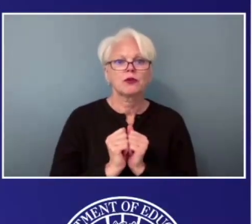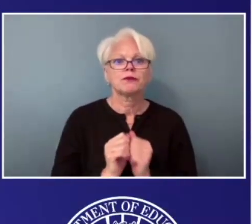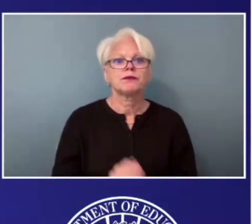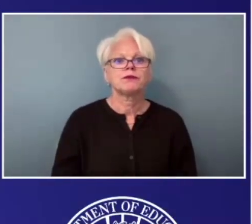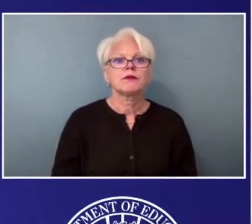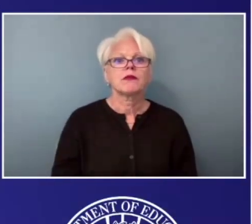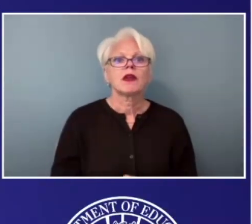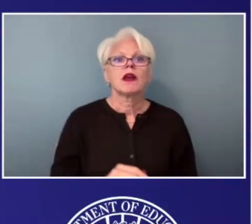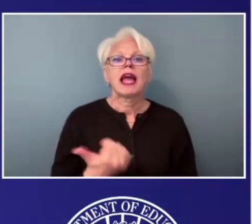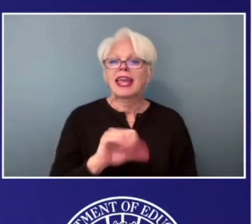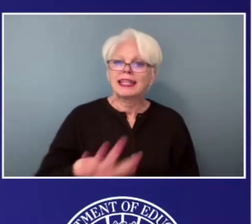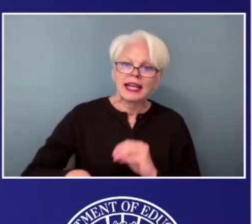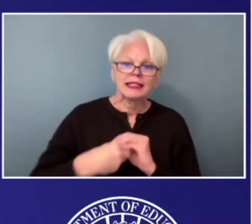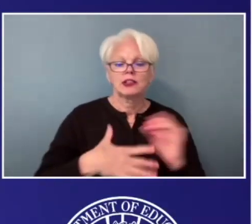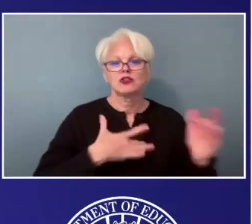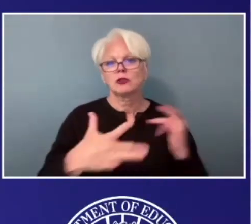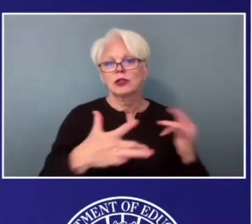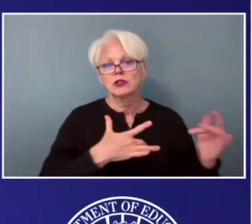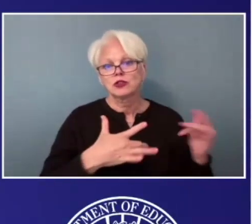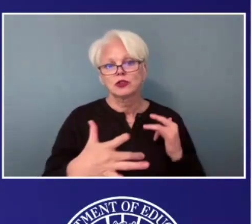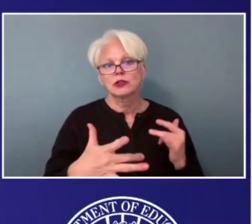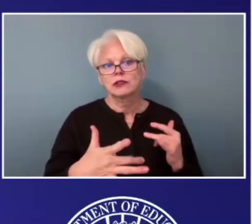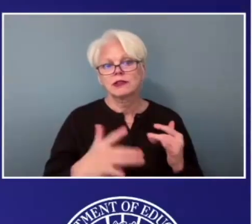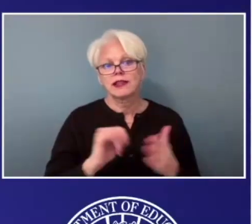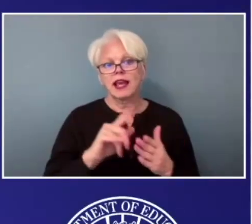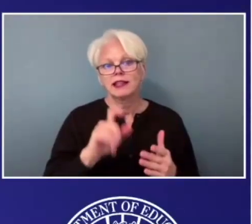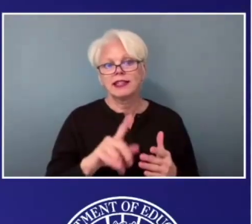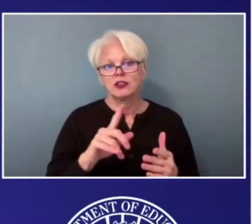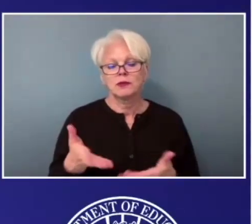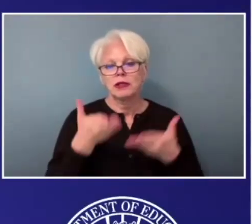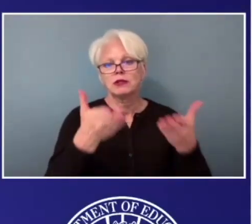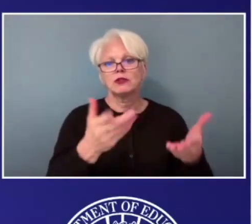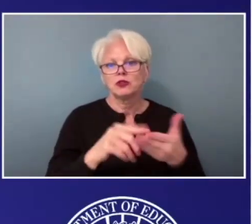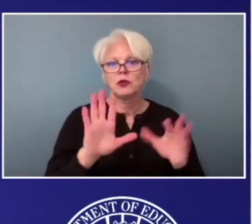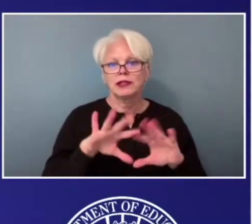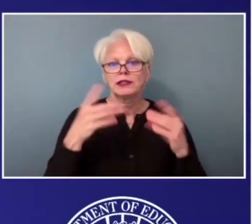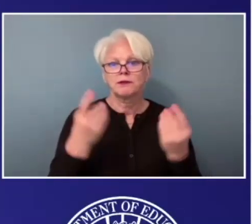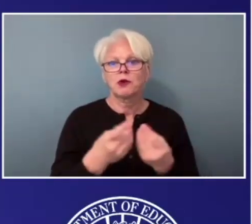Are there any additional concerns that need to be presented to the Department before we